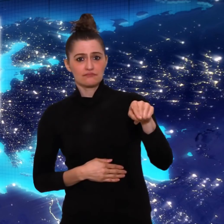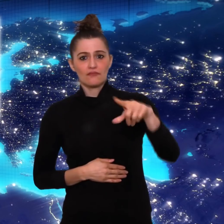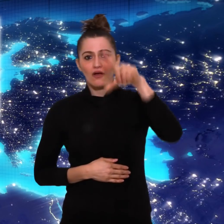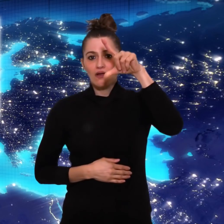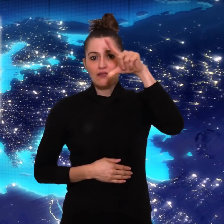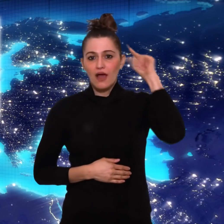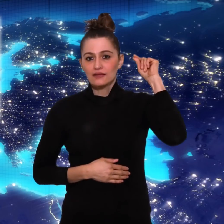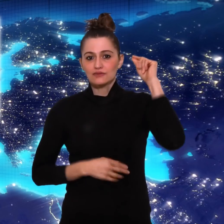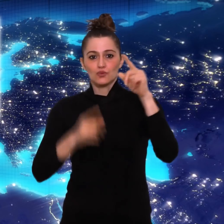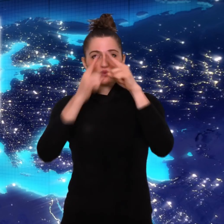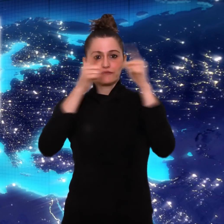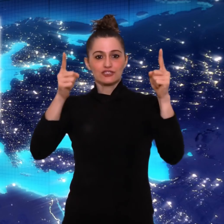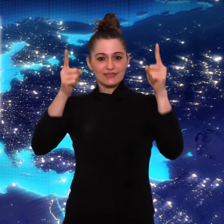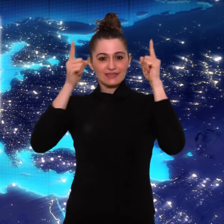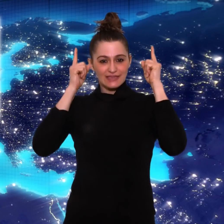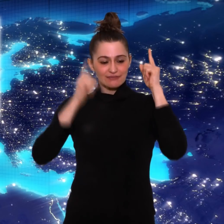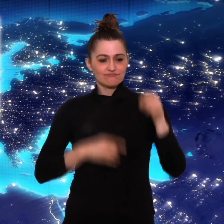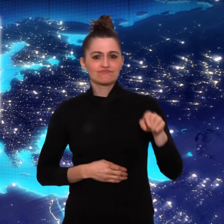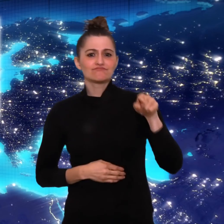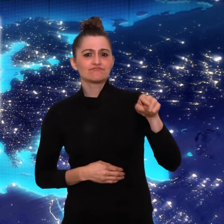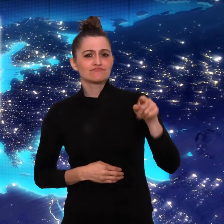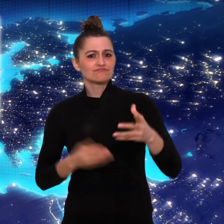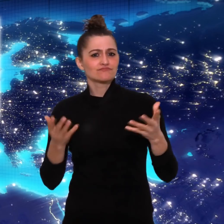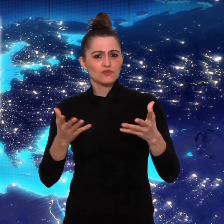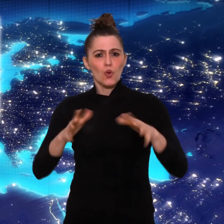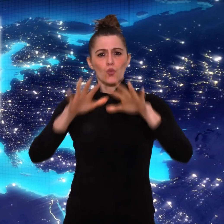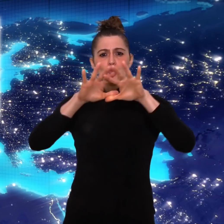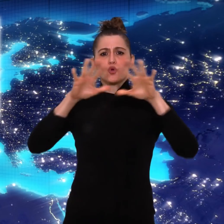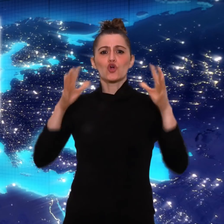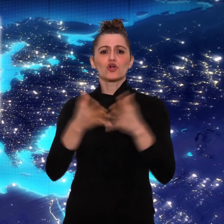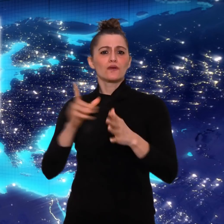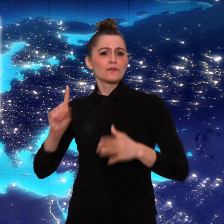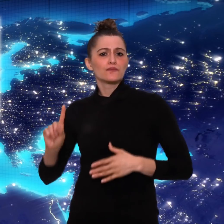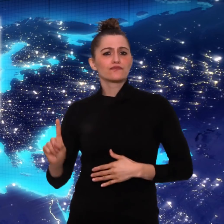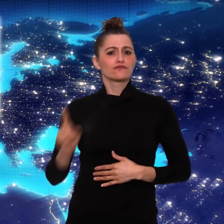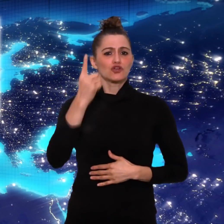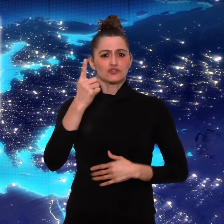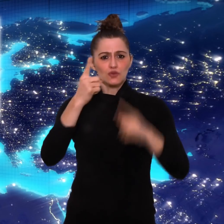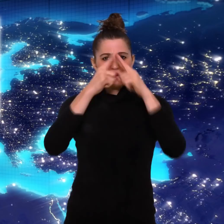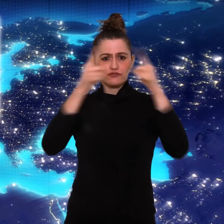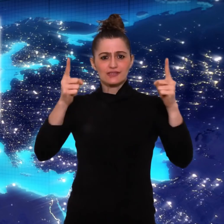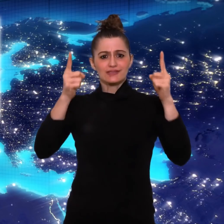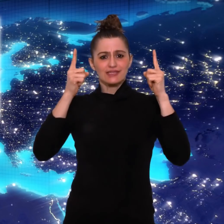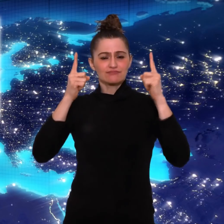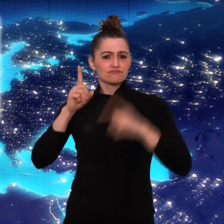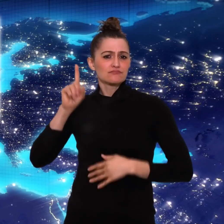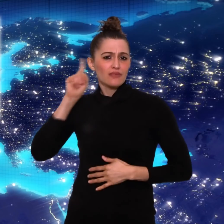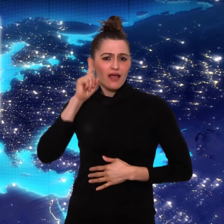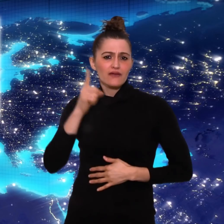located near the world’s first